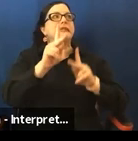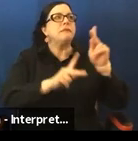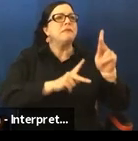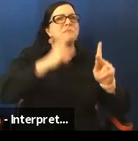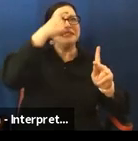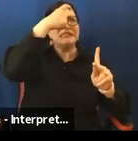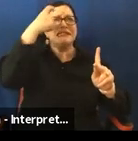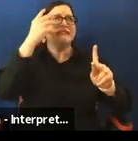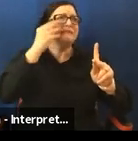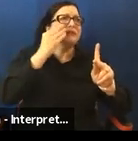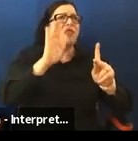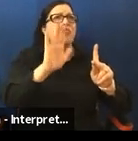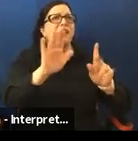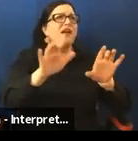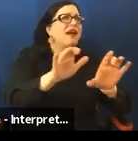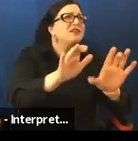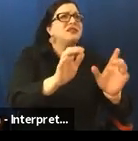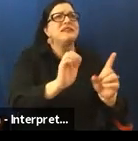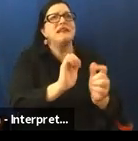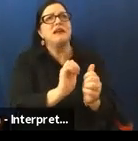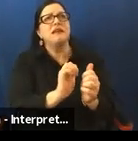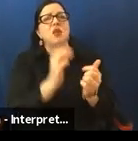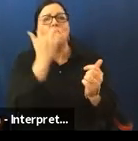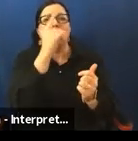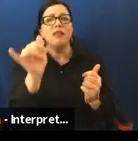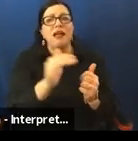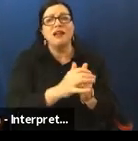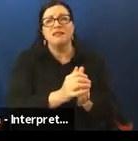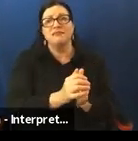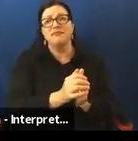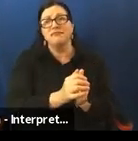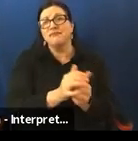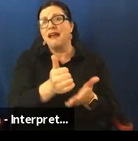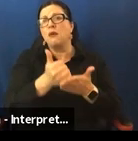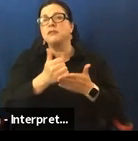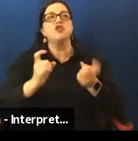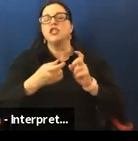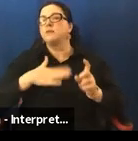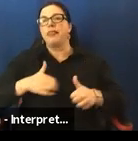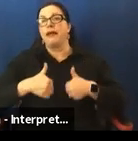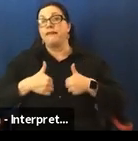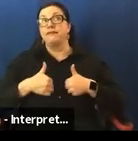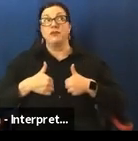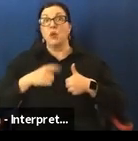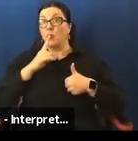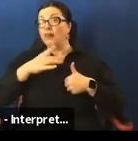Jason Williams: The relationship with my daughter with my kids is different with my wife, everything is different. And the last thing to think about is intergenerational trauma.